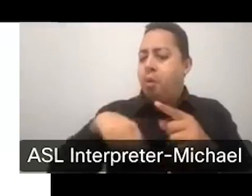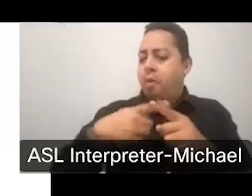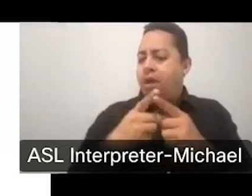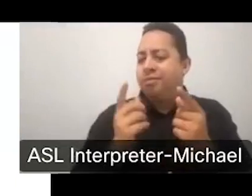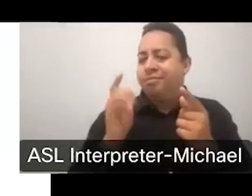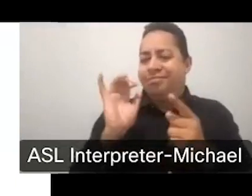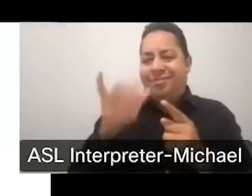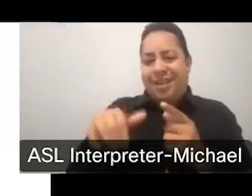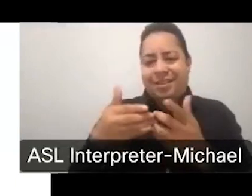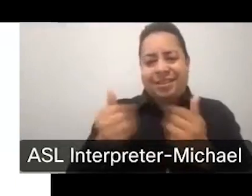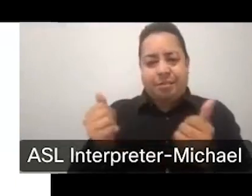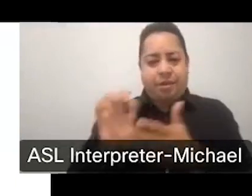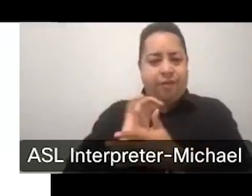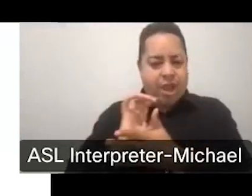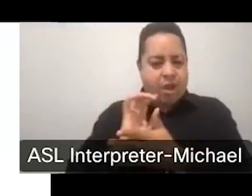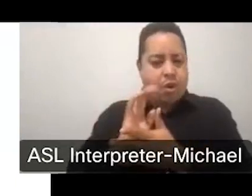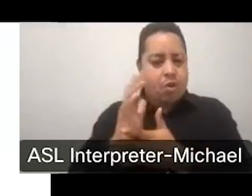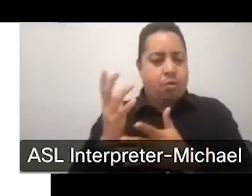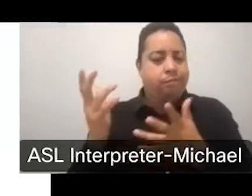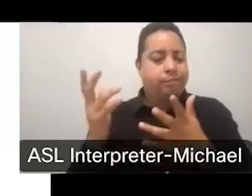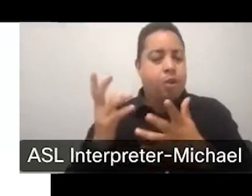the WRP Informational Interview?”